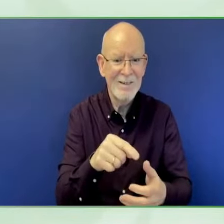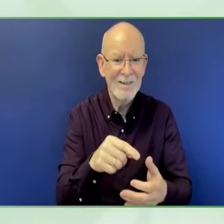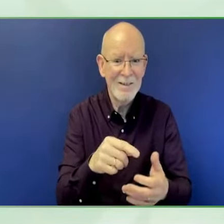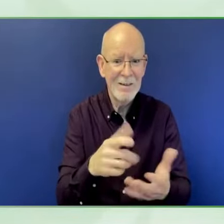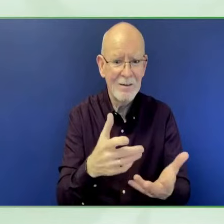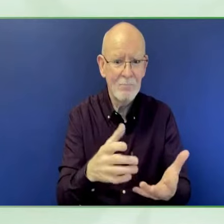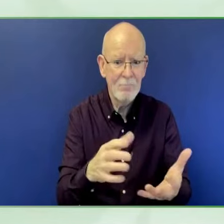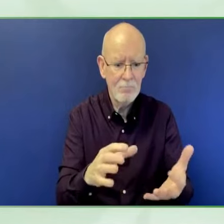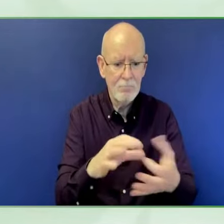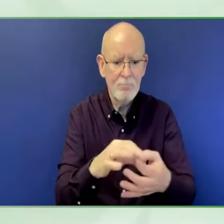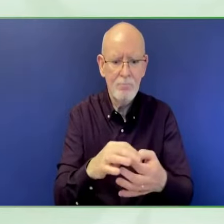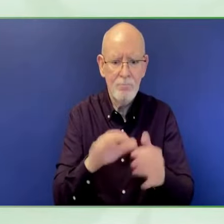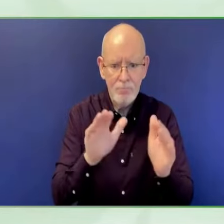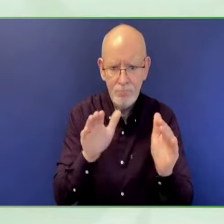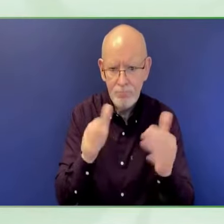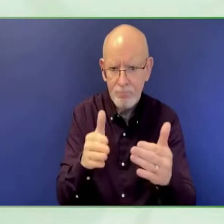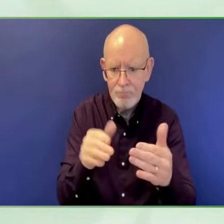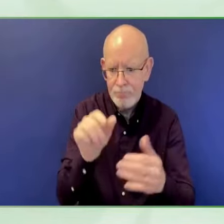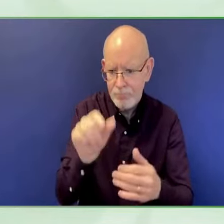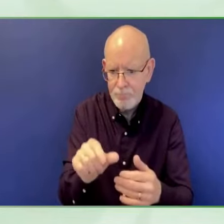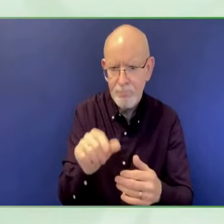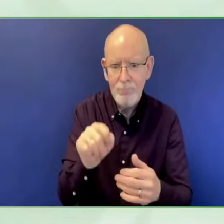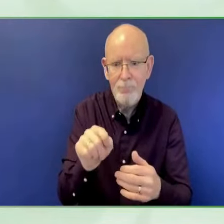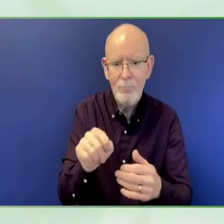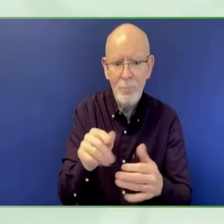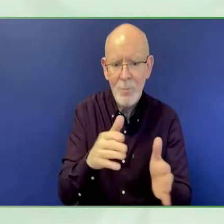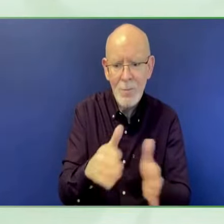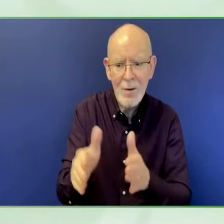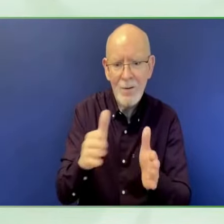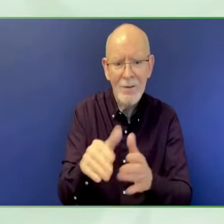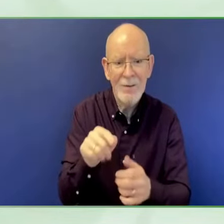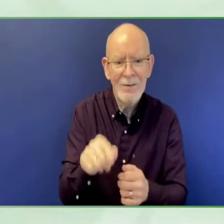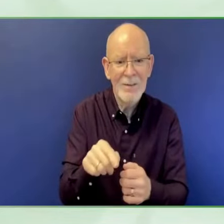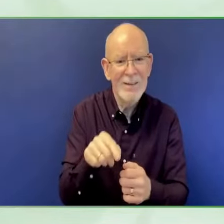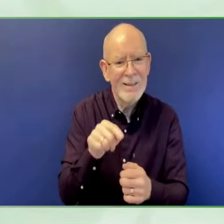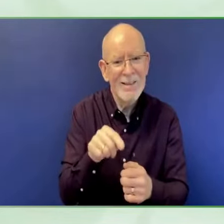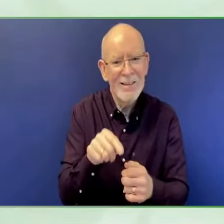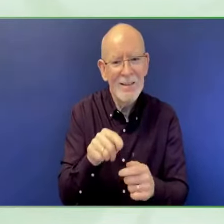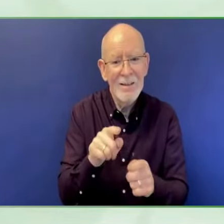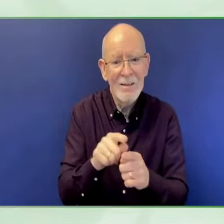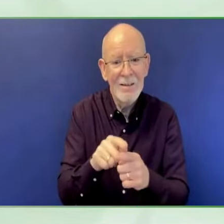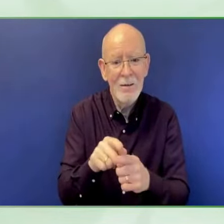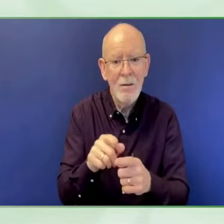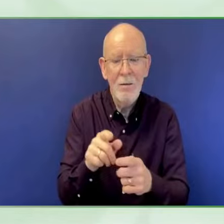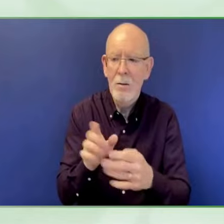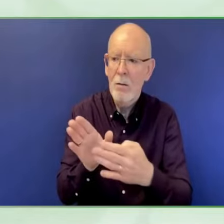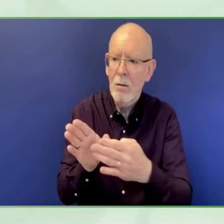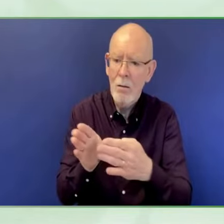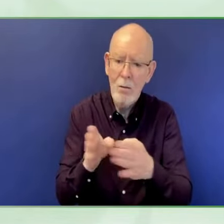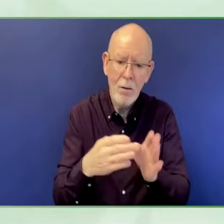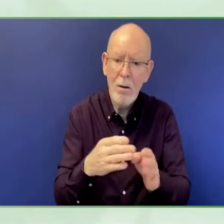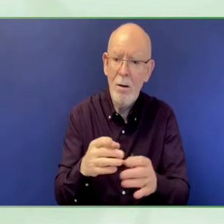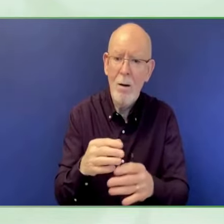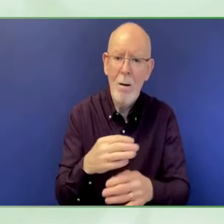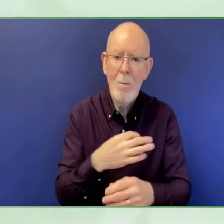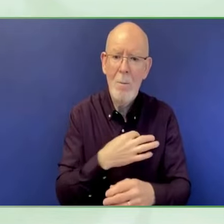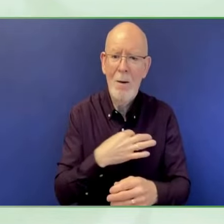The needs and the wishes and the dreams of the people. And supporting these people to spend their life in the community.